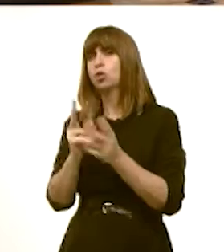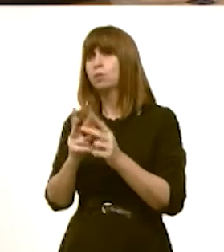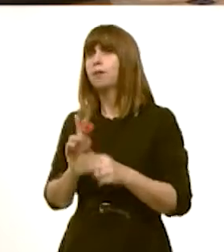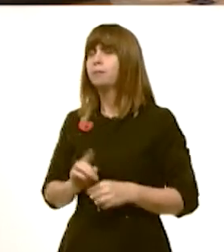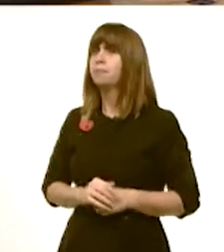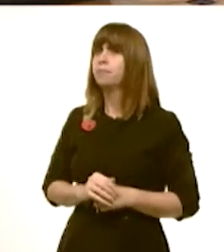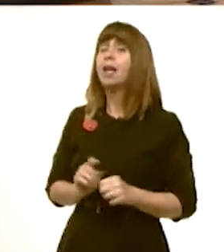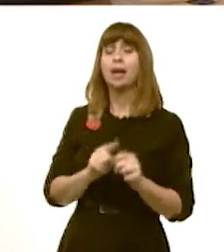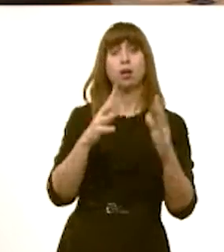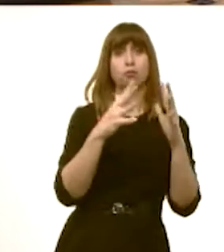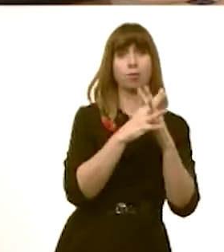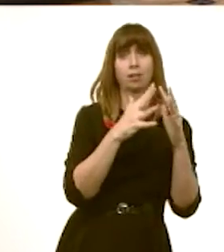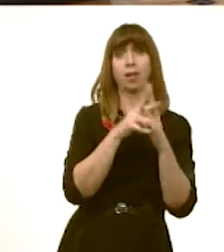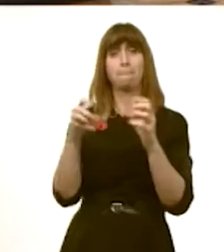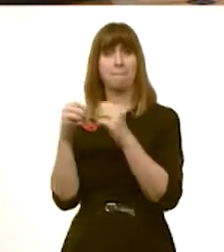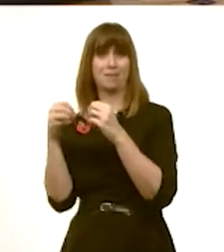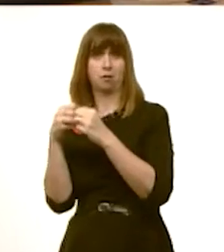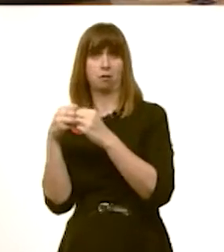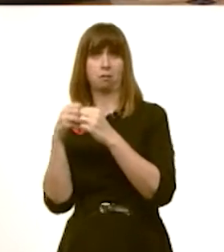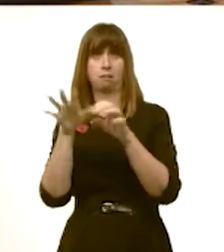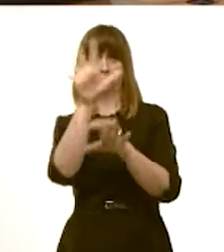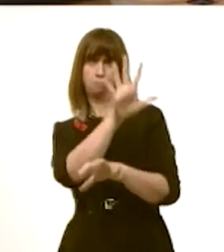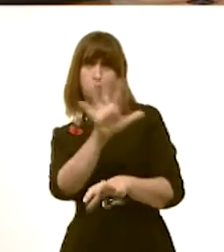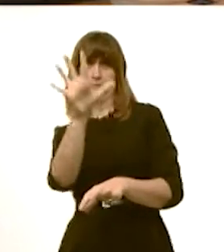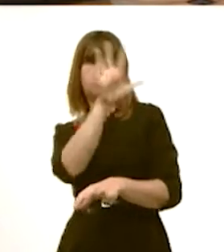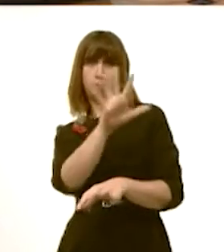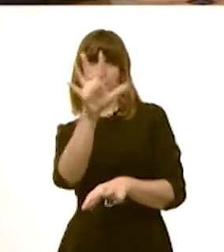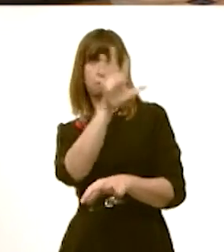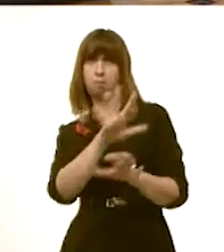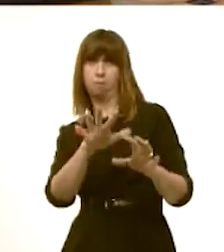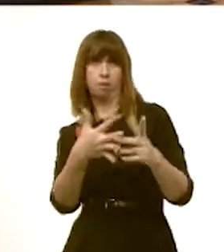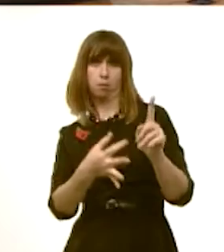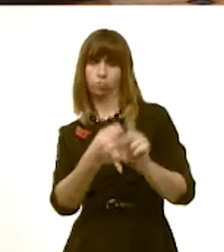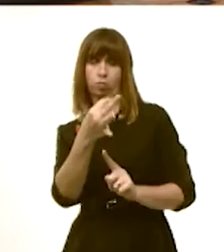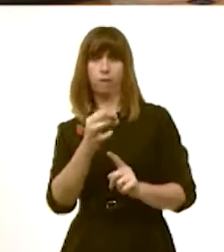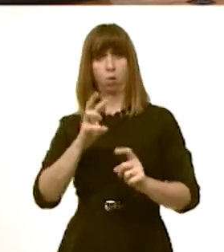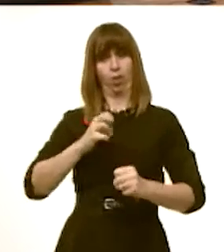Wrexham and Bidston. Therefore, our view as Welsh Government is that the Welsh Government would be in a better